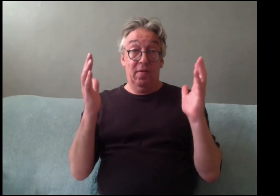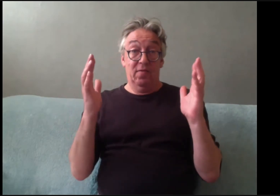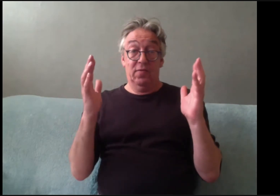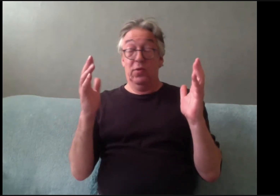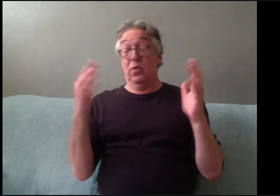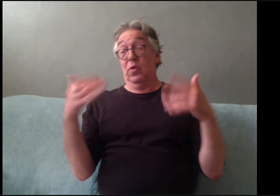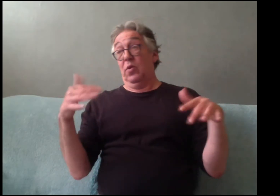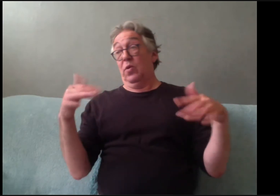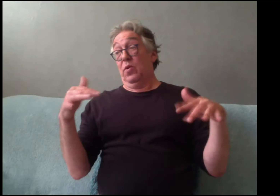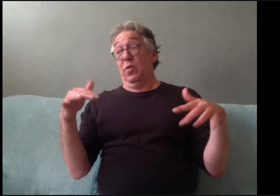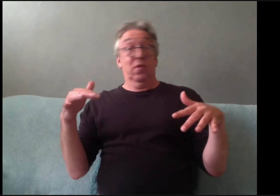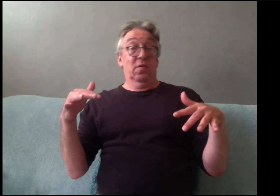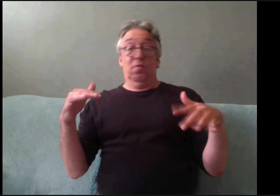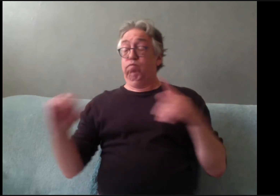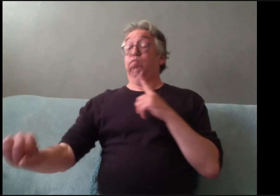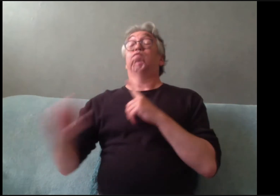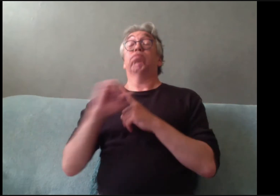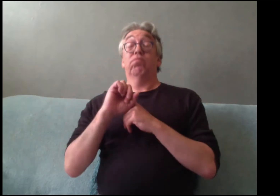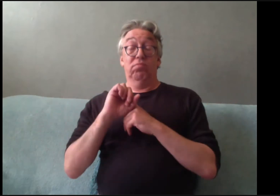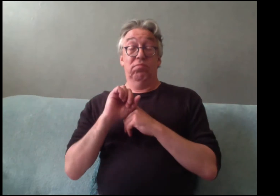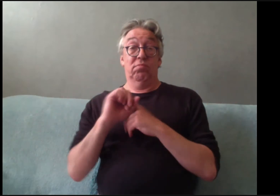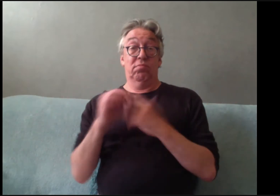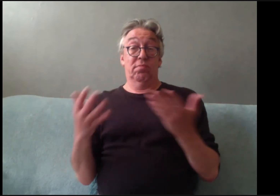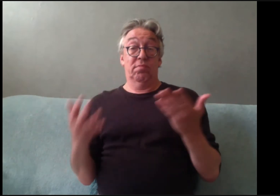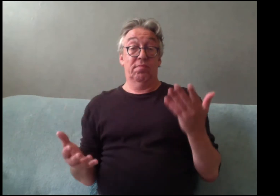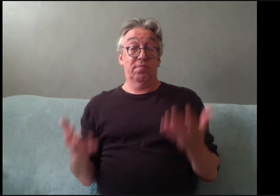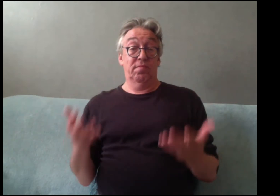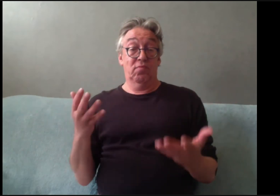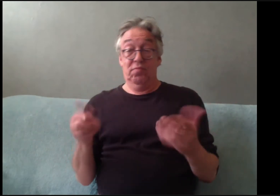whether they lead an ordinary life or in collective structures.